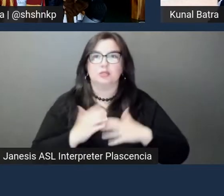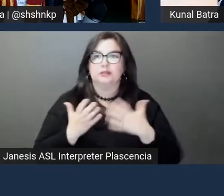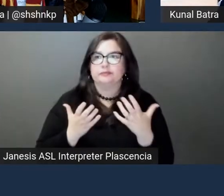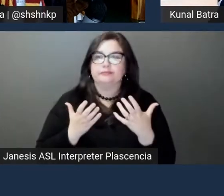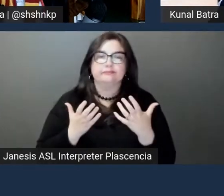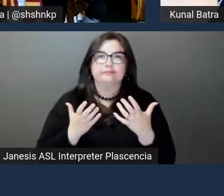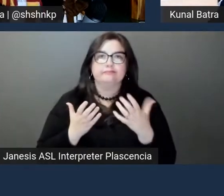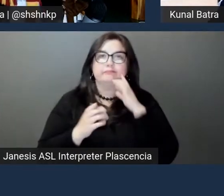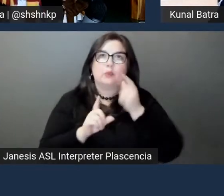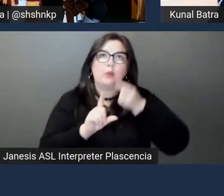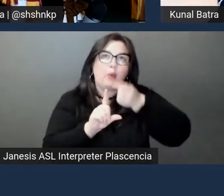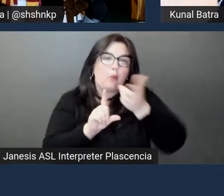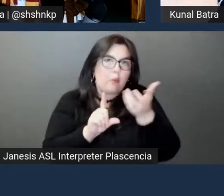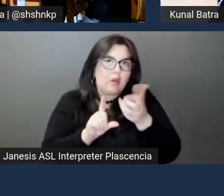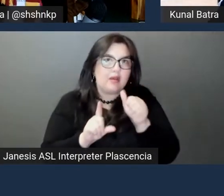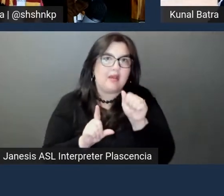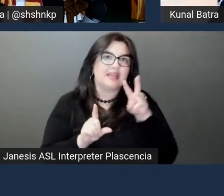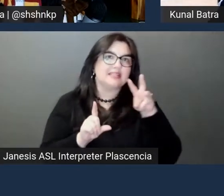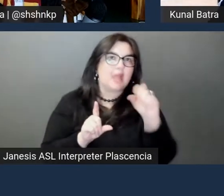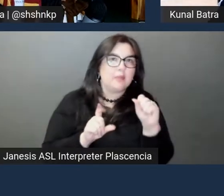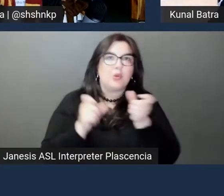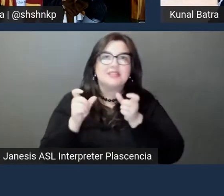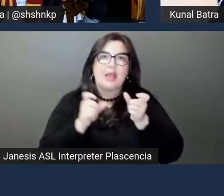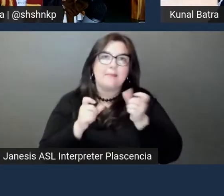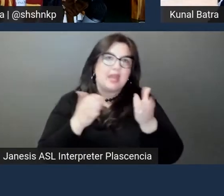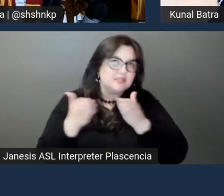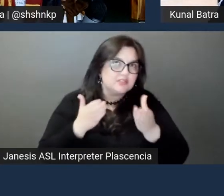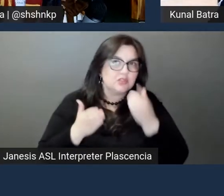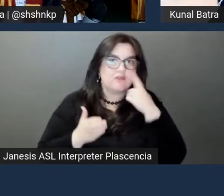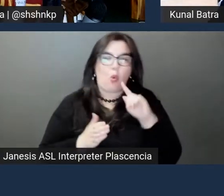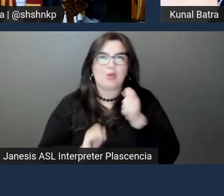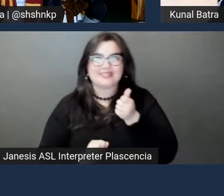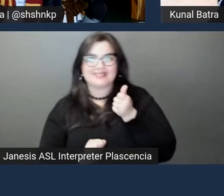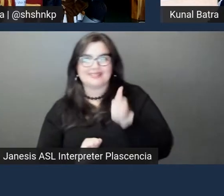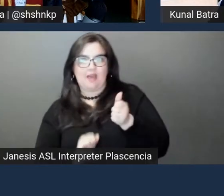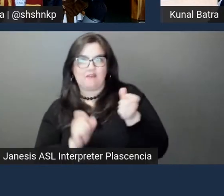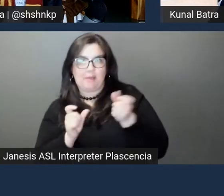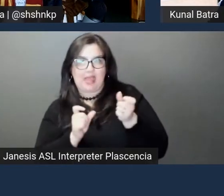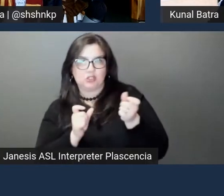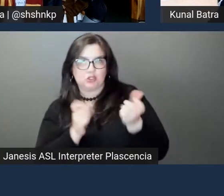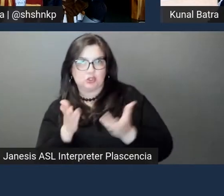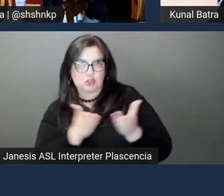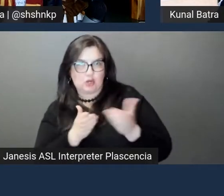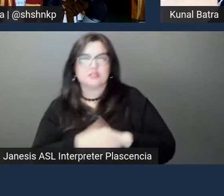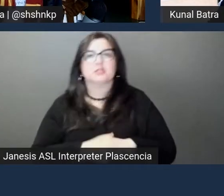in AWS managed services versus self-managed services, and to a certain degree, they can choose